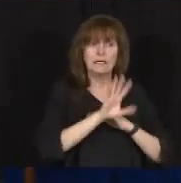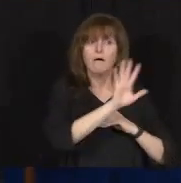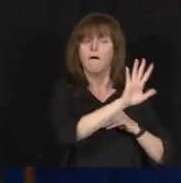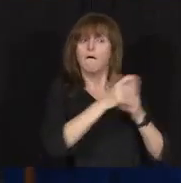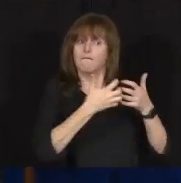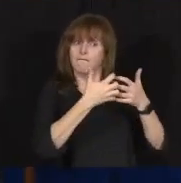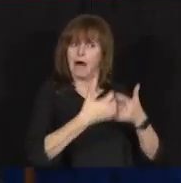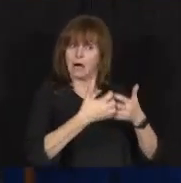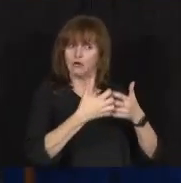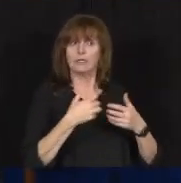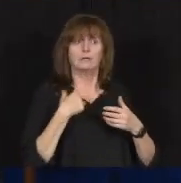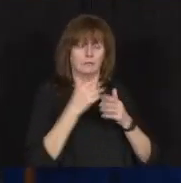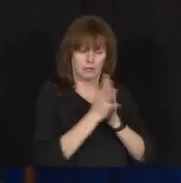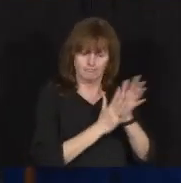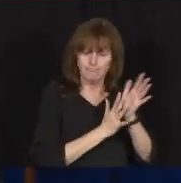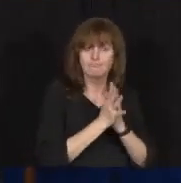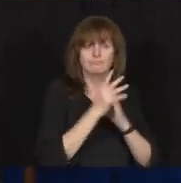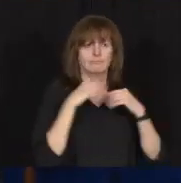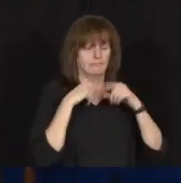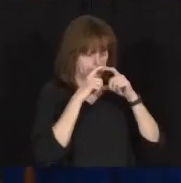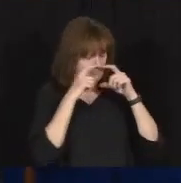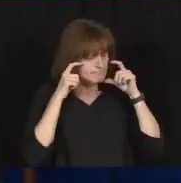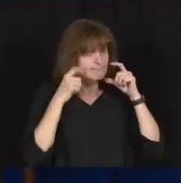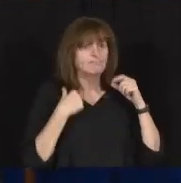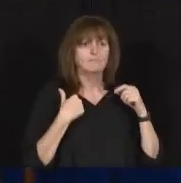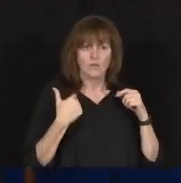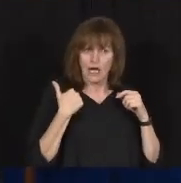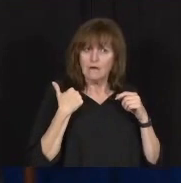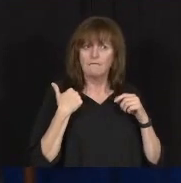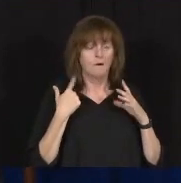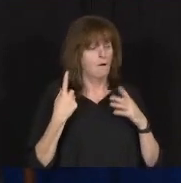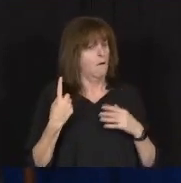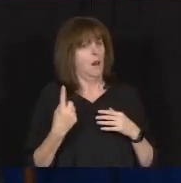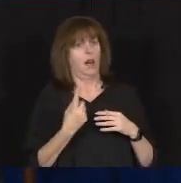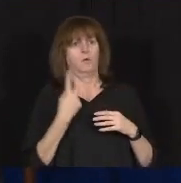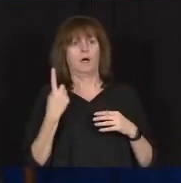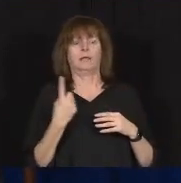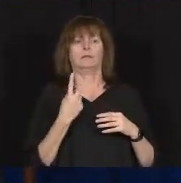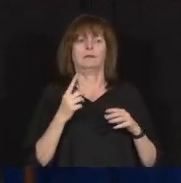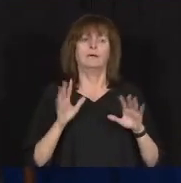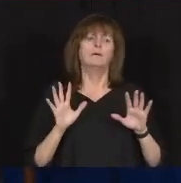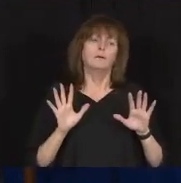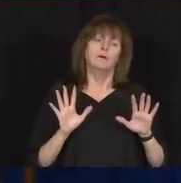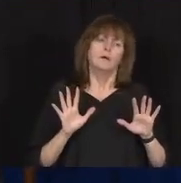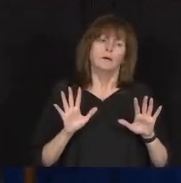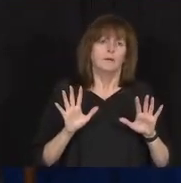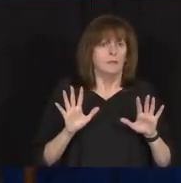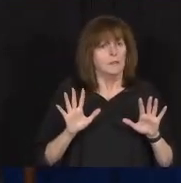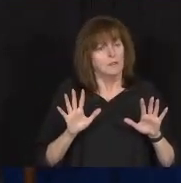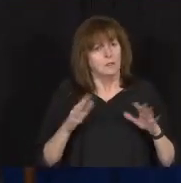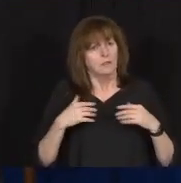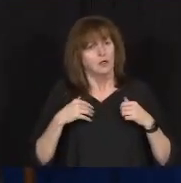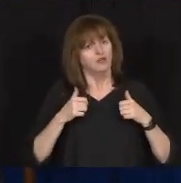ny time I am out. I'm trying to avoid that as much as pos sible.